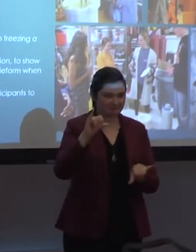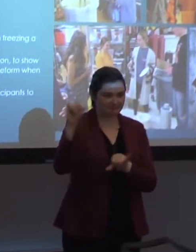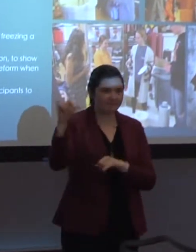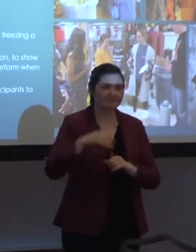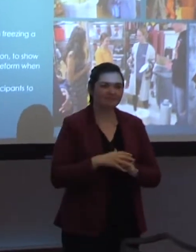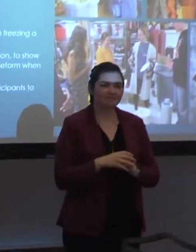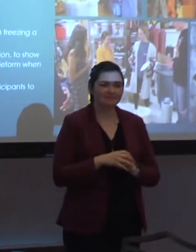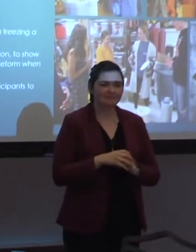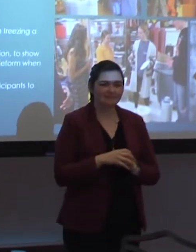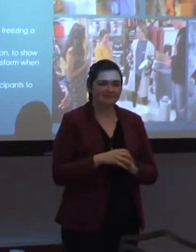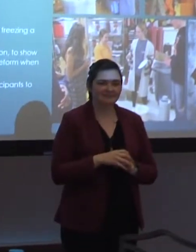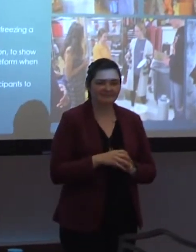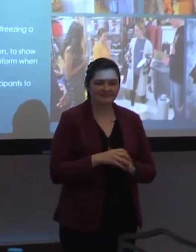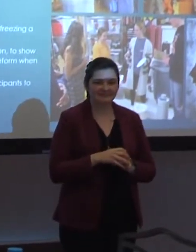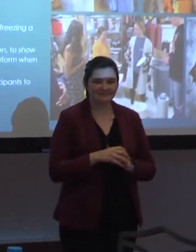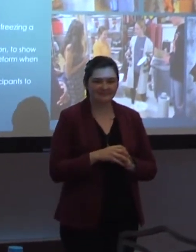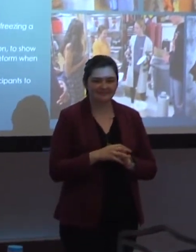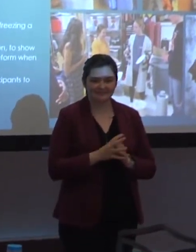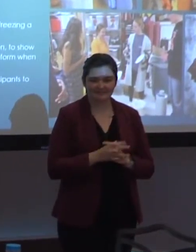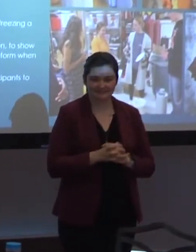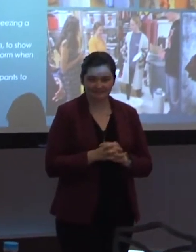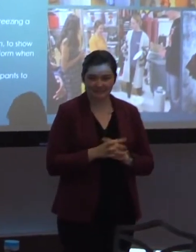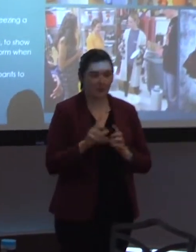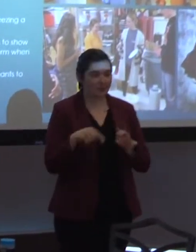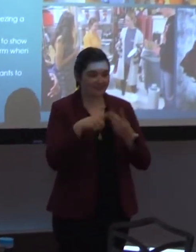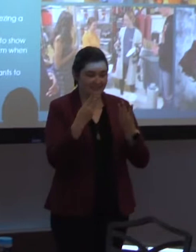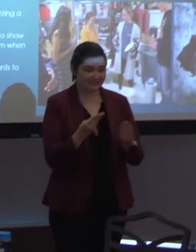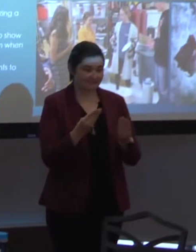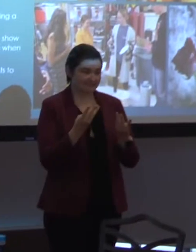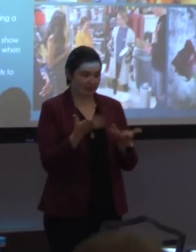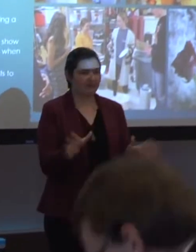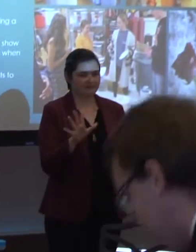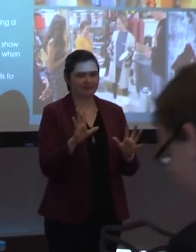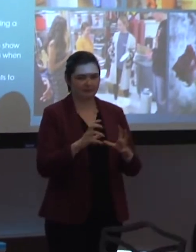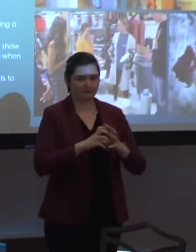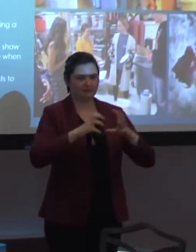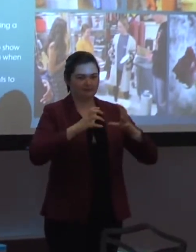And, yeah, that was that one, so (chuckles), all done. So we have two rubber balls.